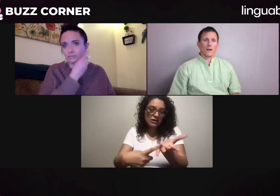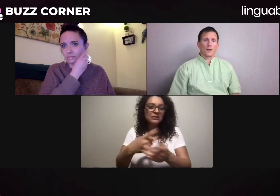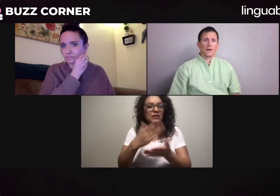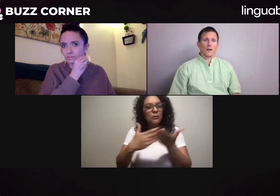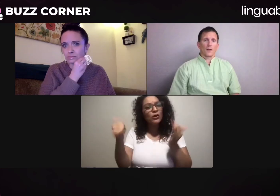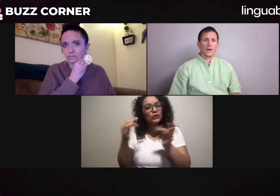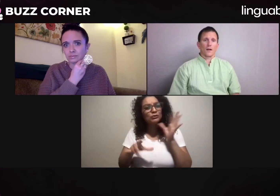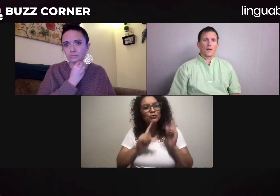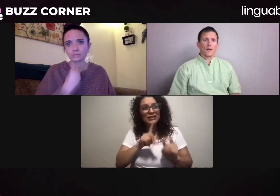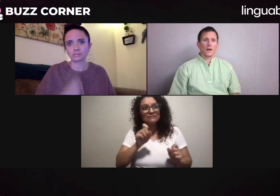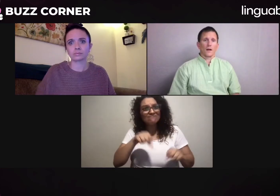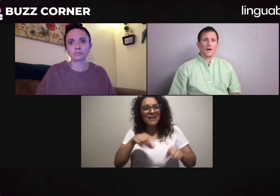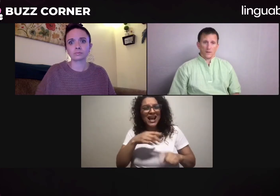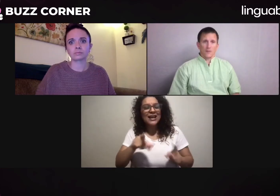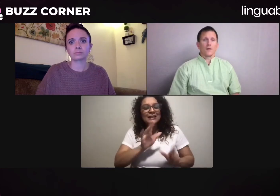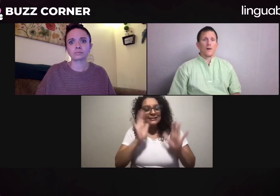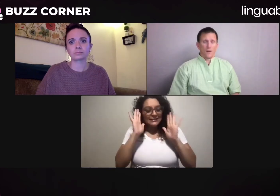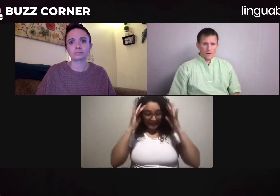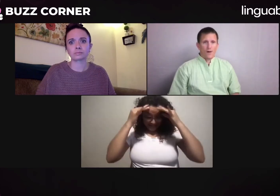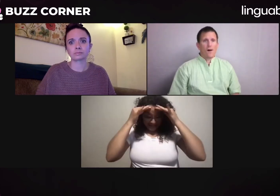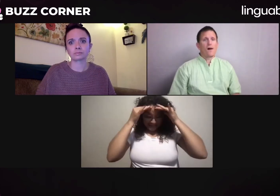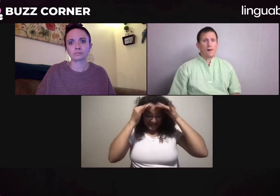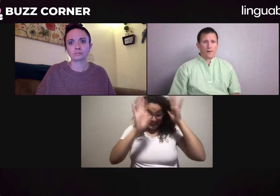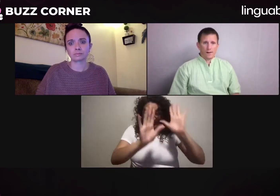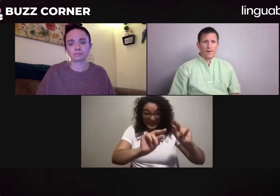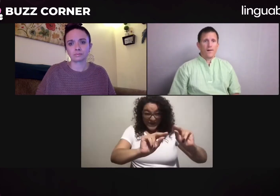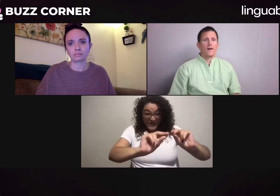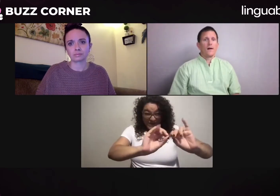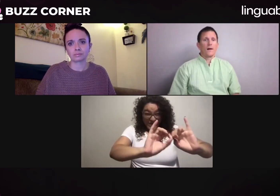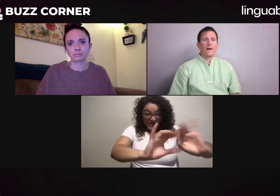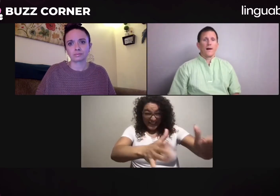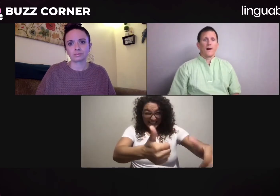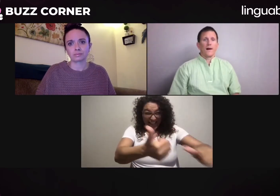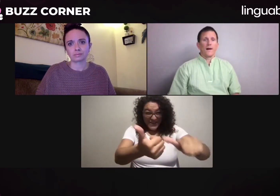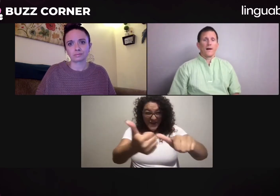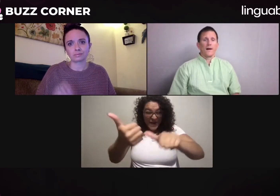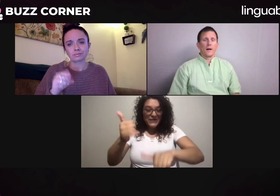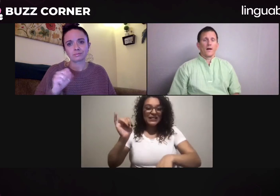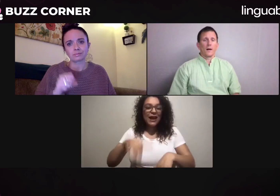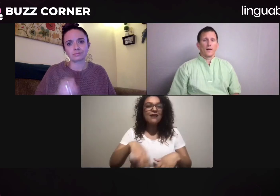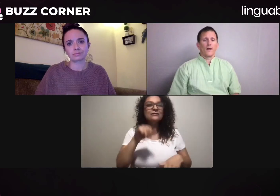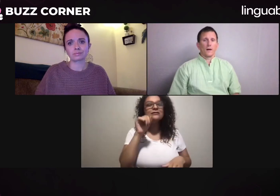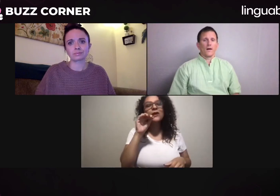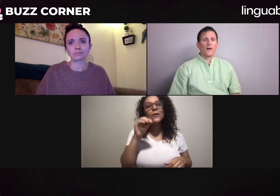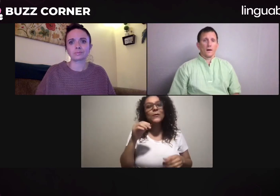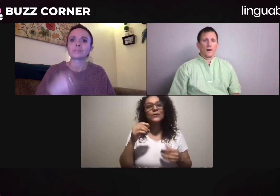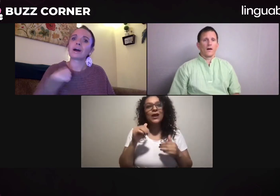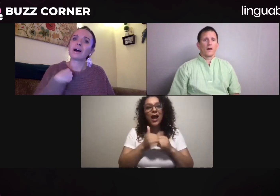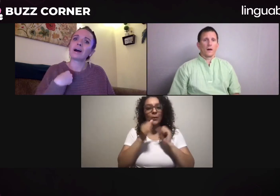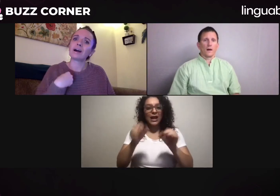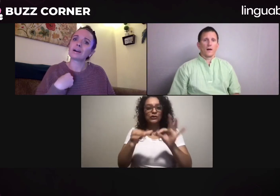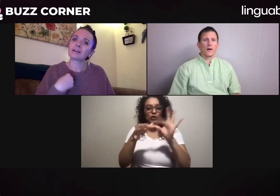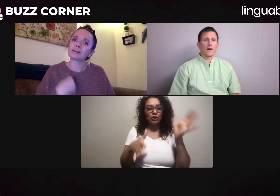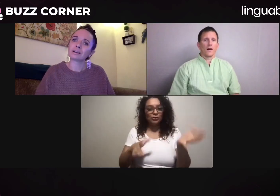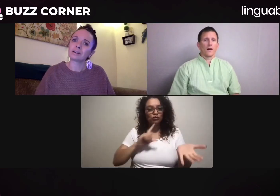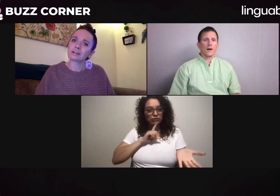But you have to really look at being in this profession for the wrong reason. And I hear this often from interpreters and I just,